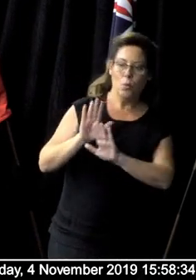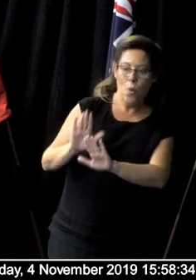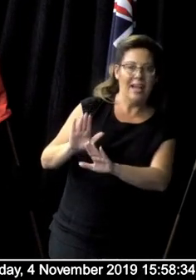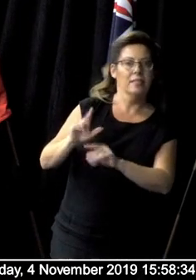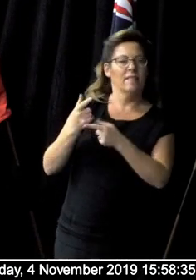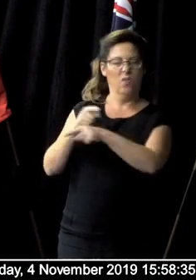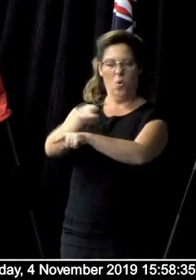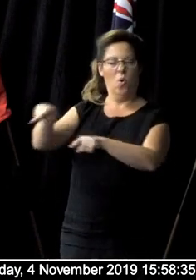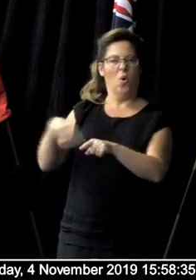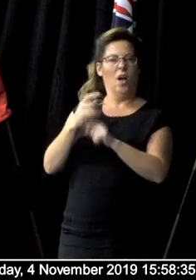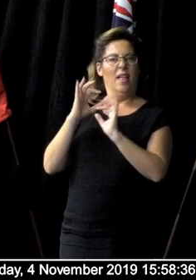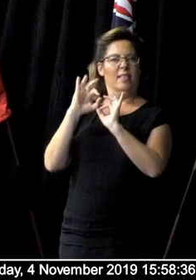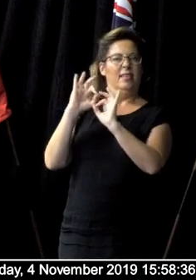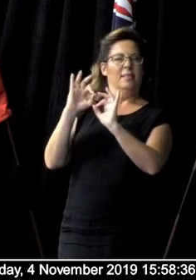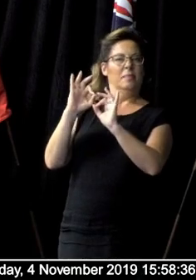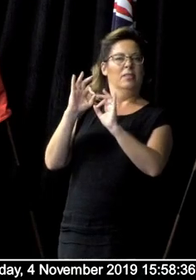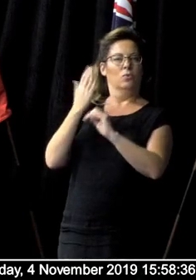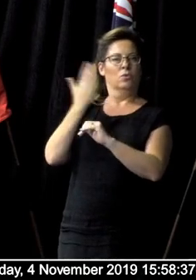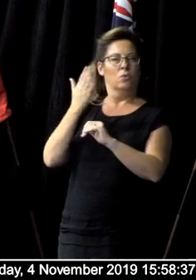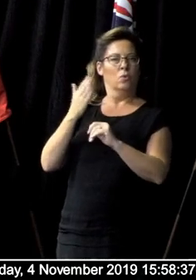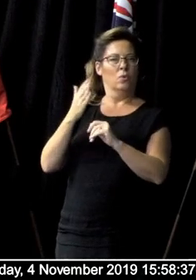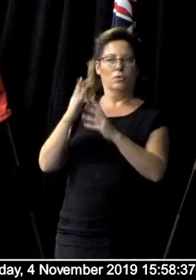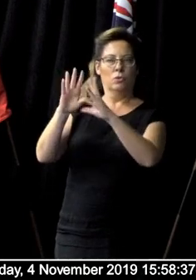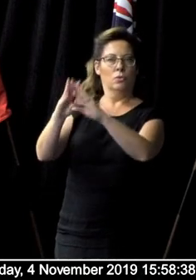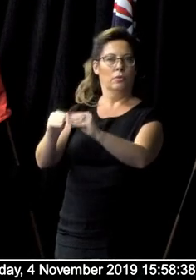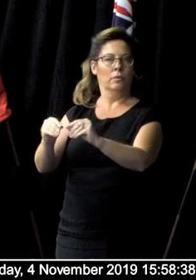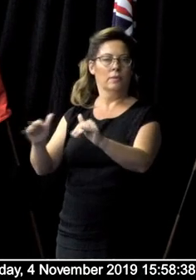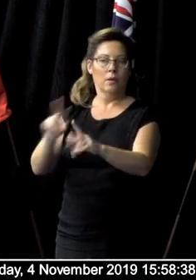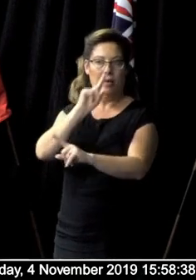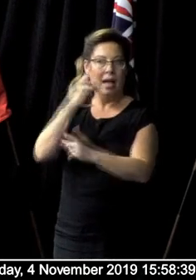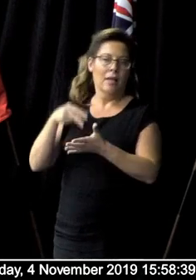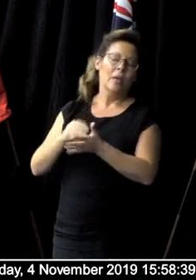the end of the dual system, which I would think – I was thinking – I tried to put a